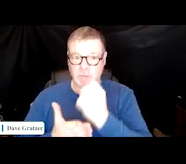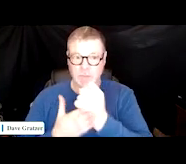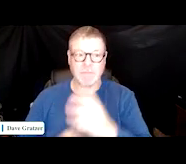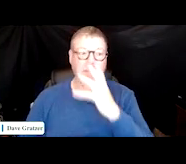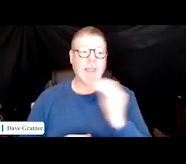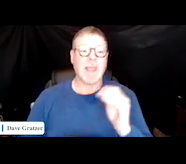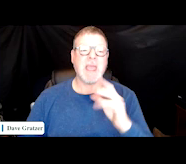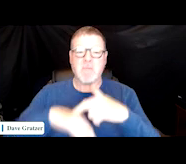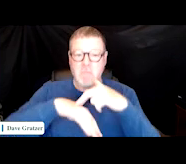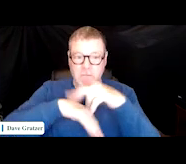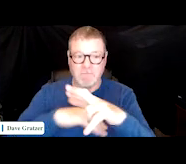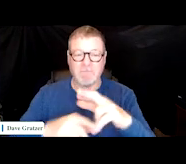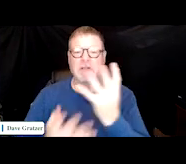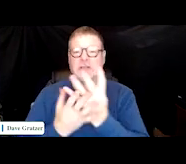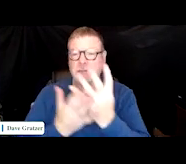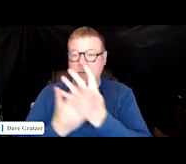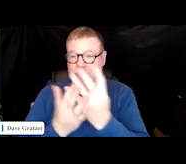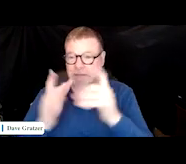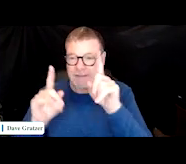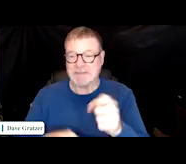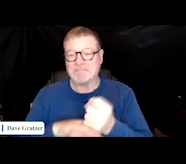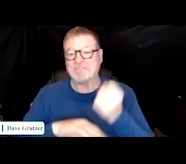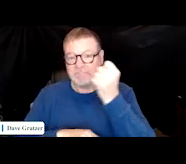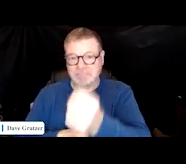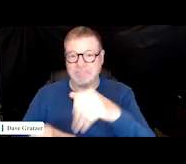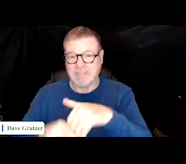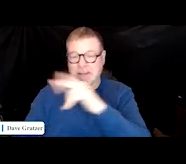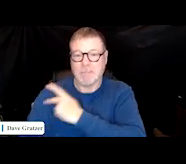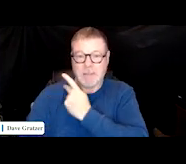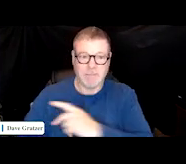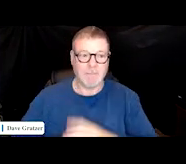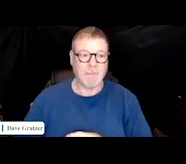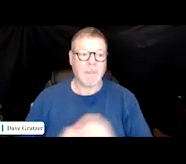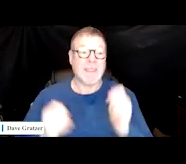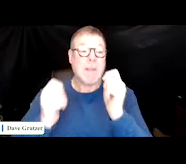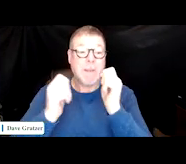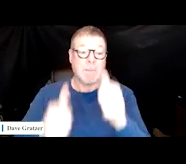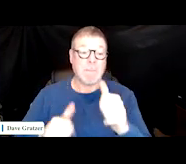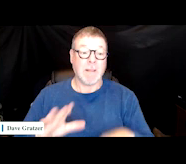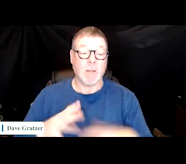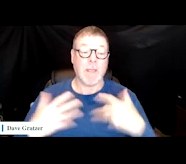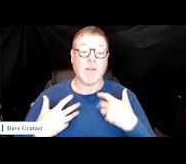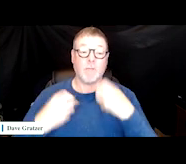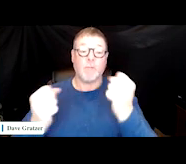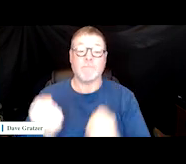that was completed for detox and inpatient treatment. We immediately created a recovery support plan